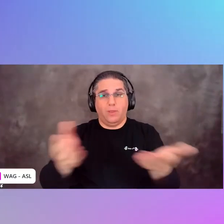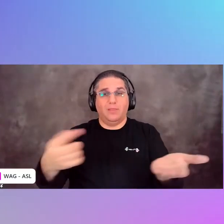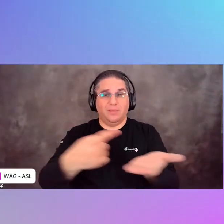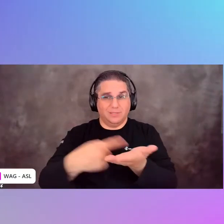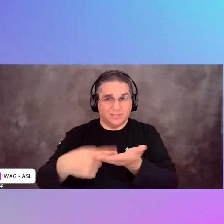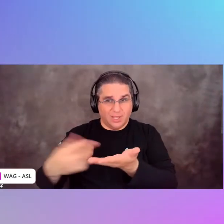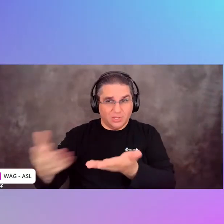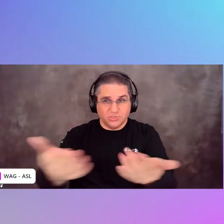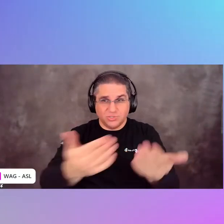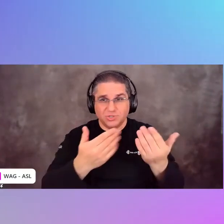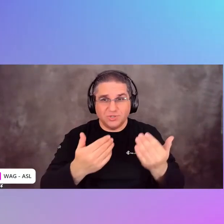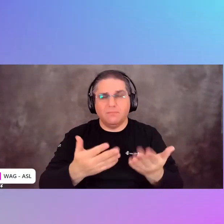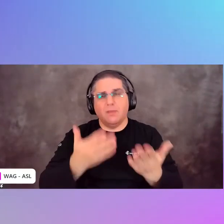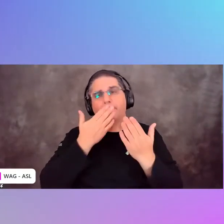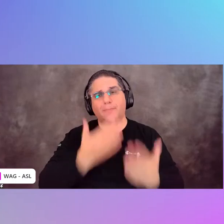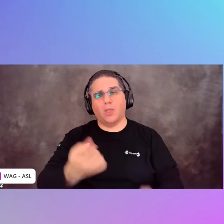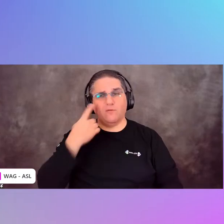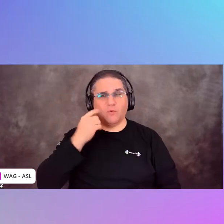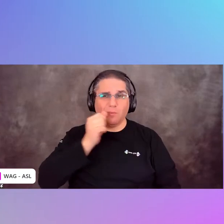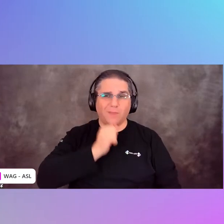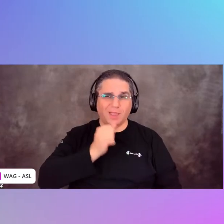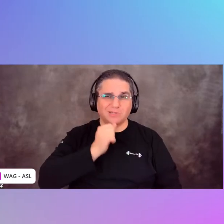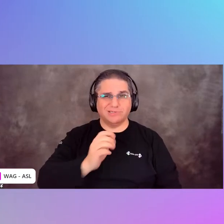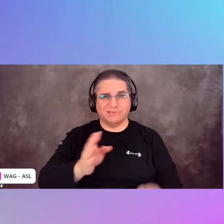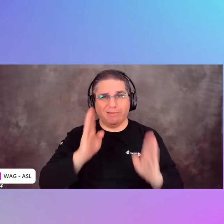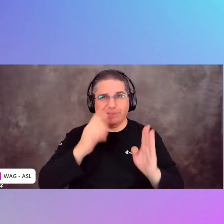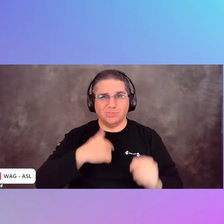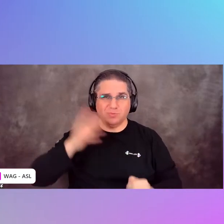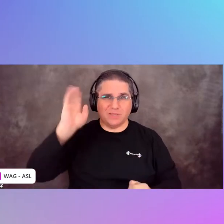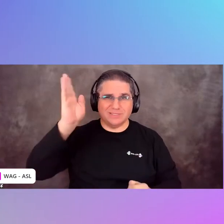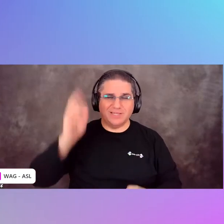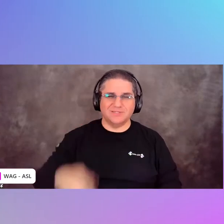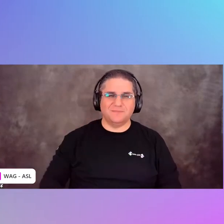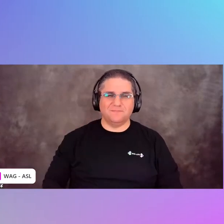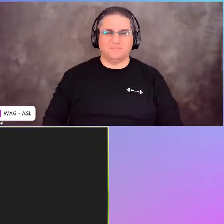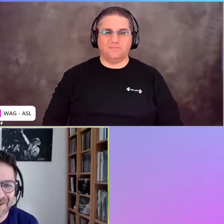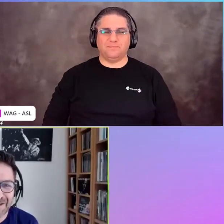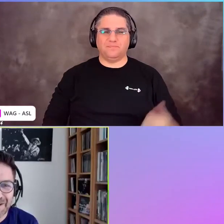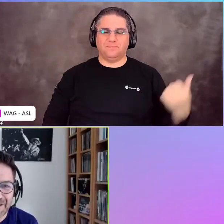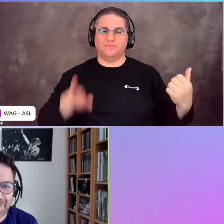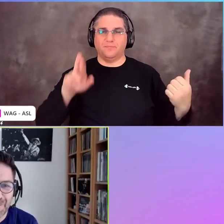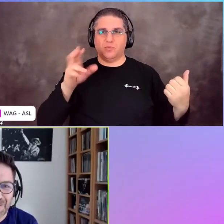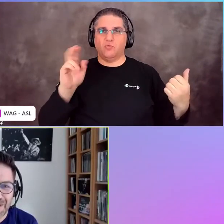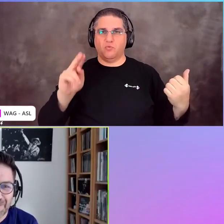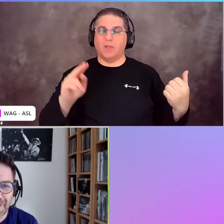As accessible as possible. So I'll just finish on that note, and stop sharing. So we